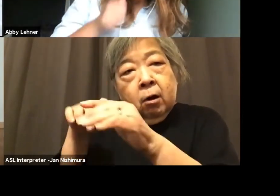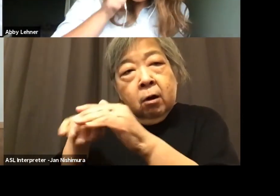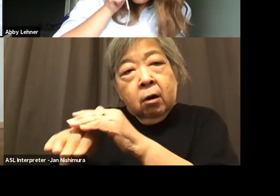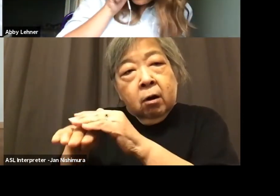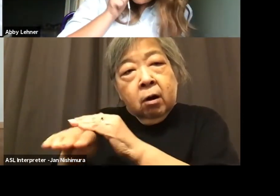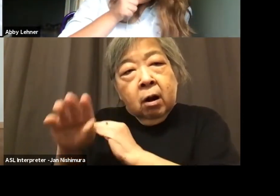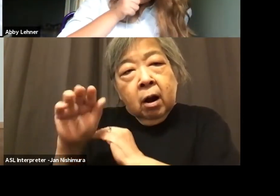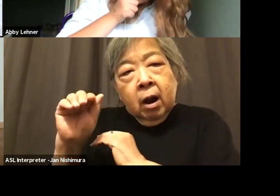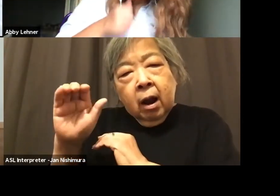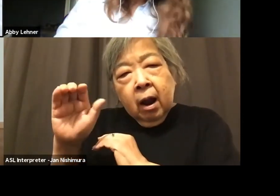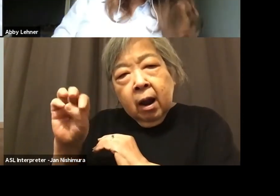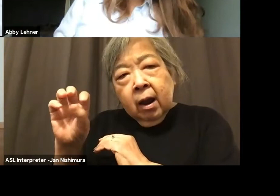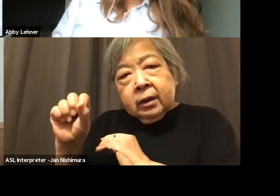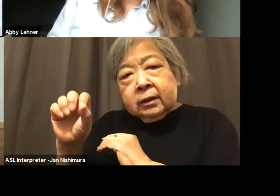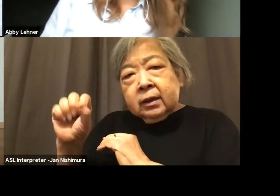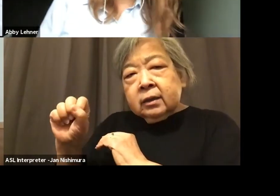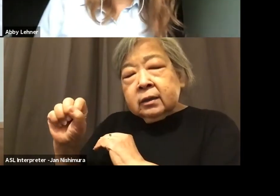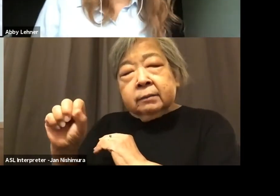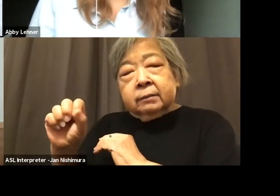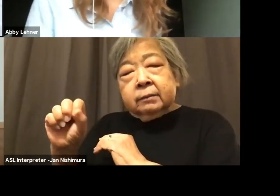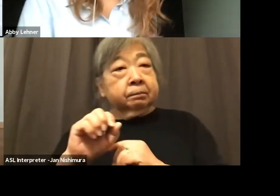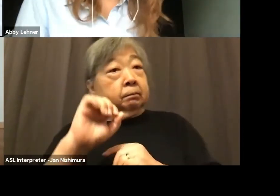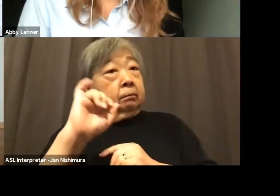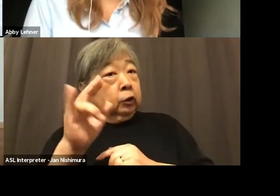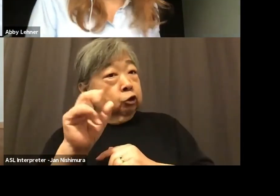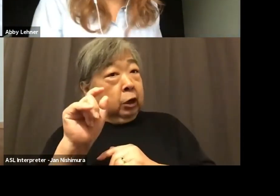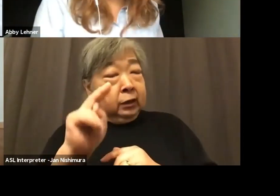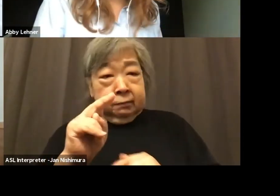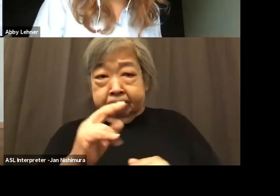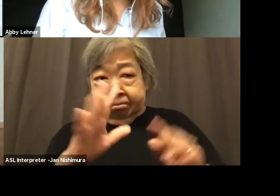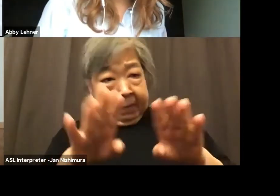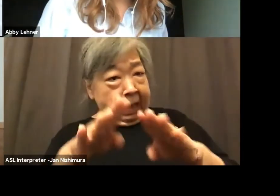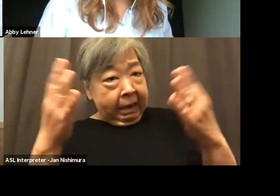Okay, why don't we open this up to any of our panelists or does anybody